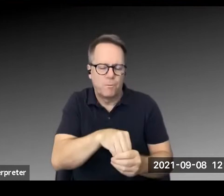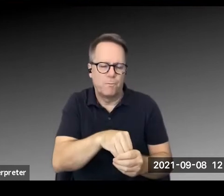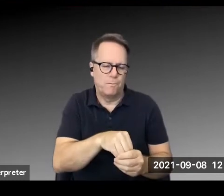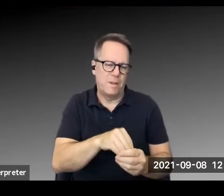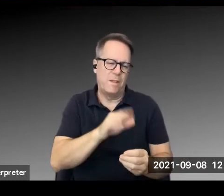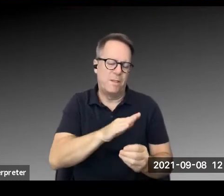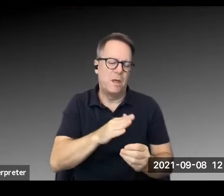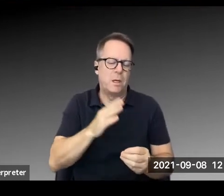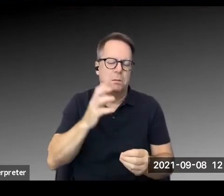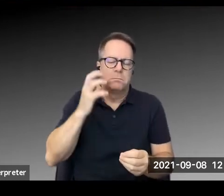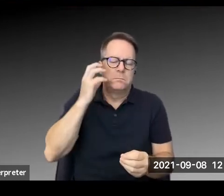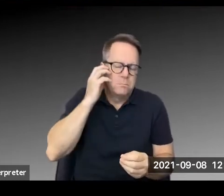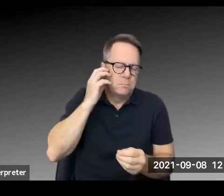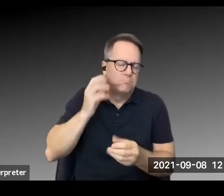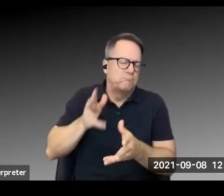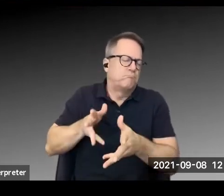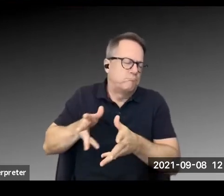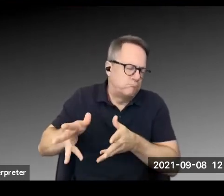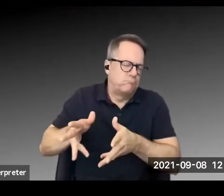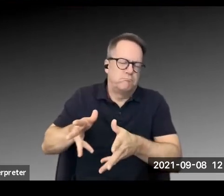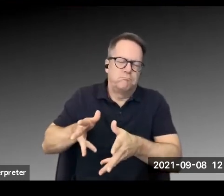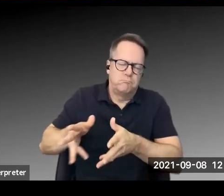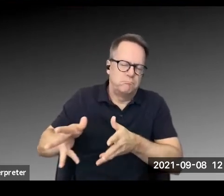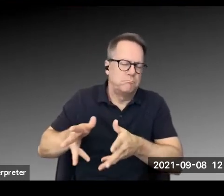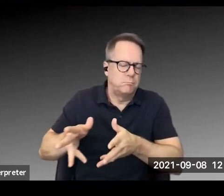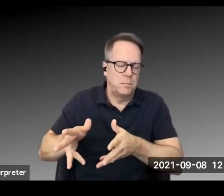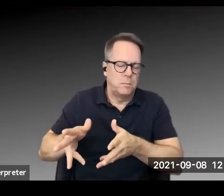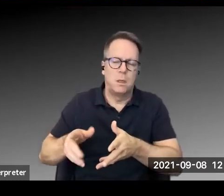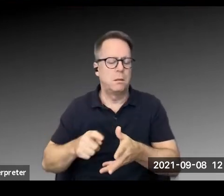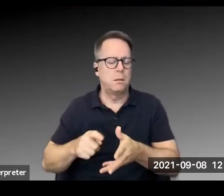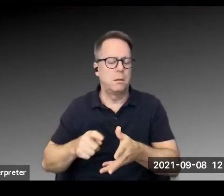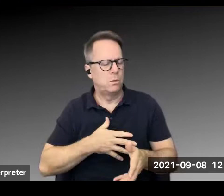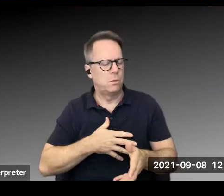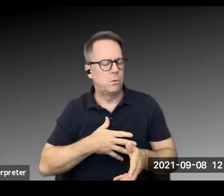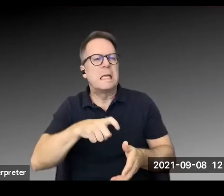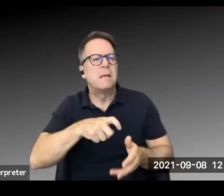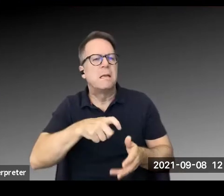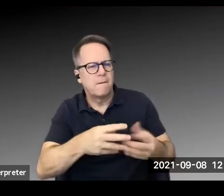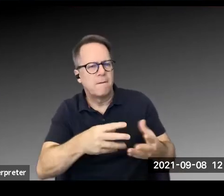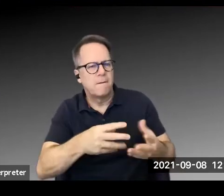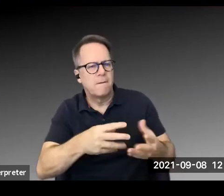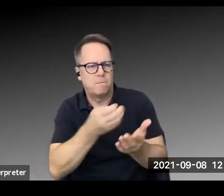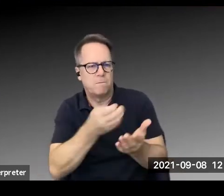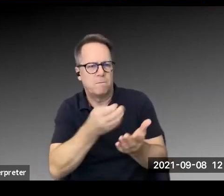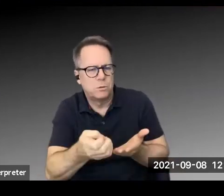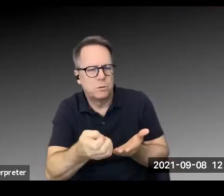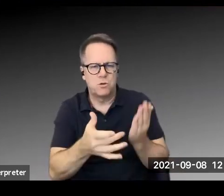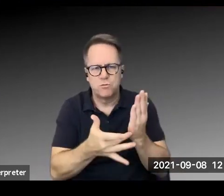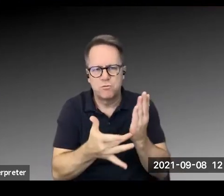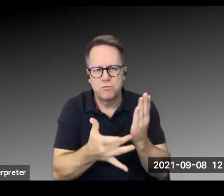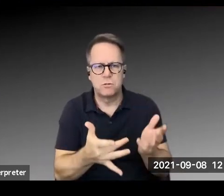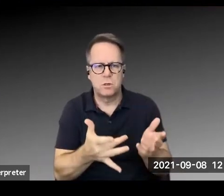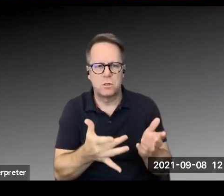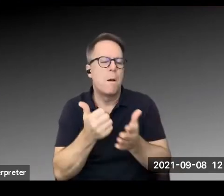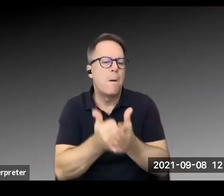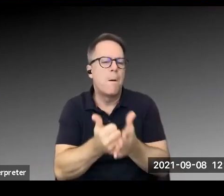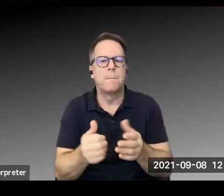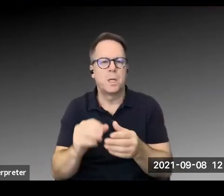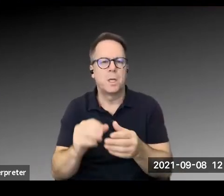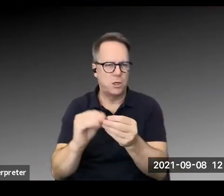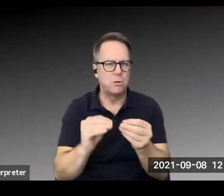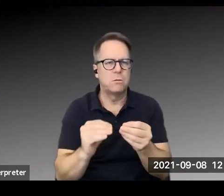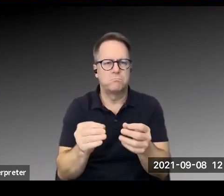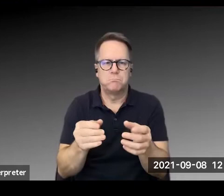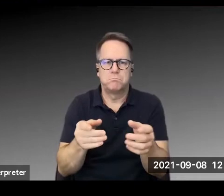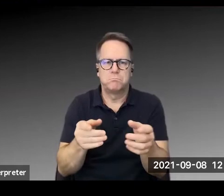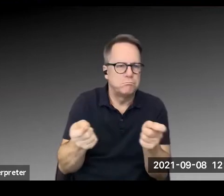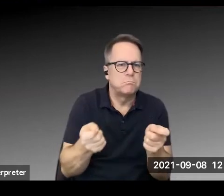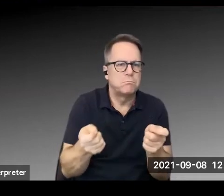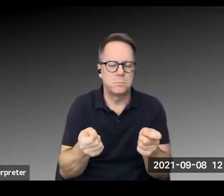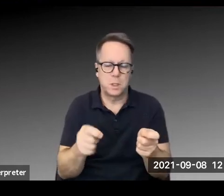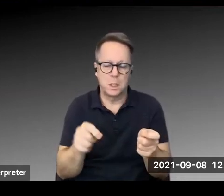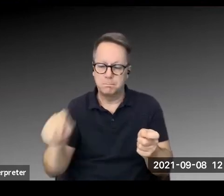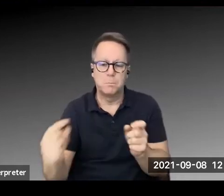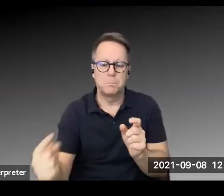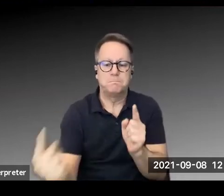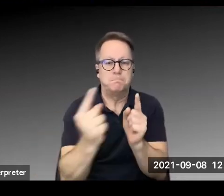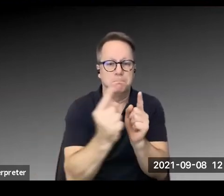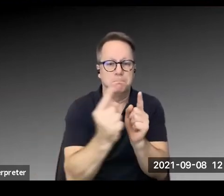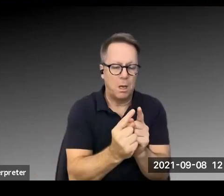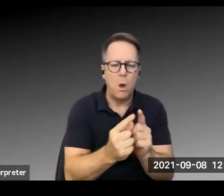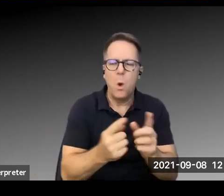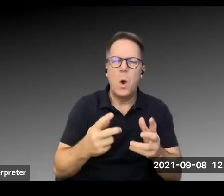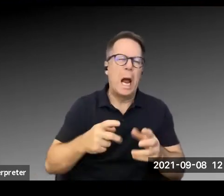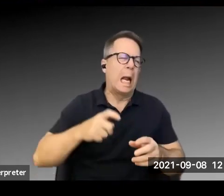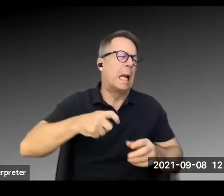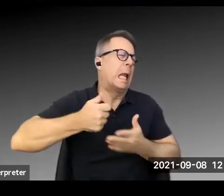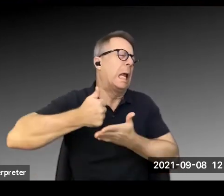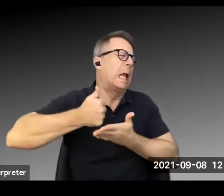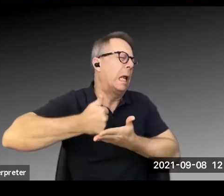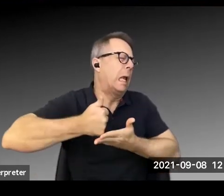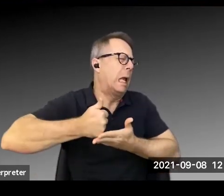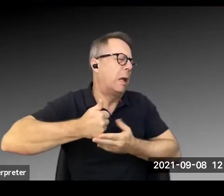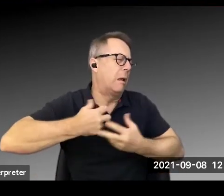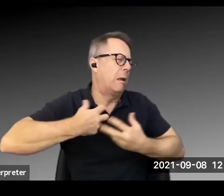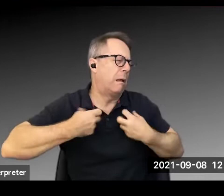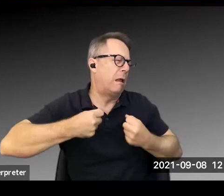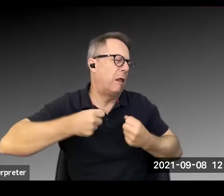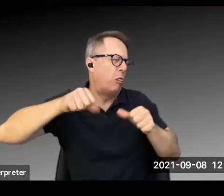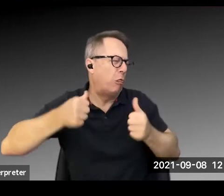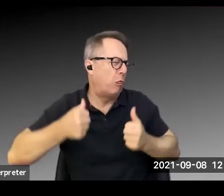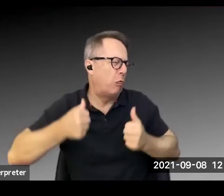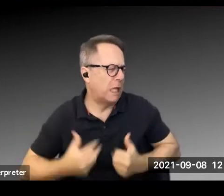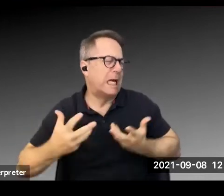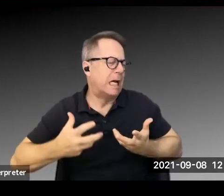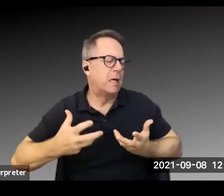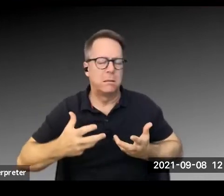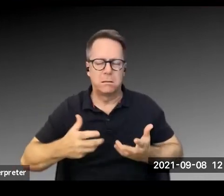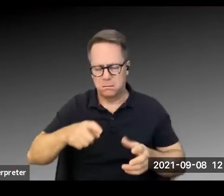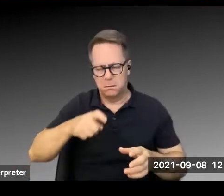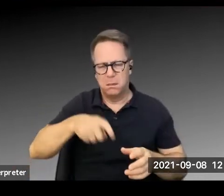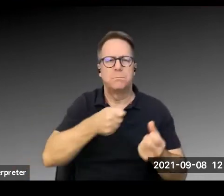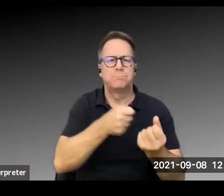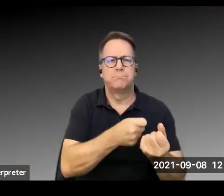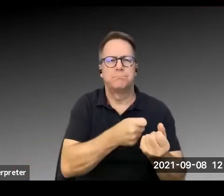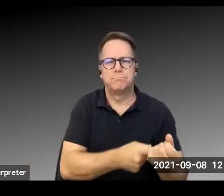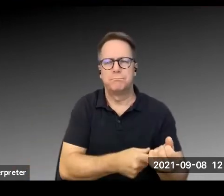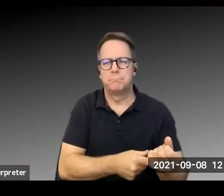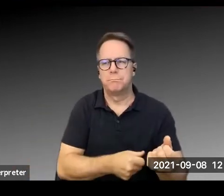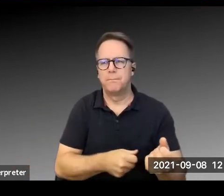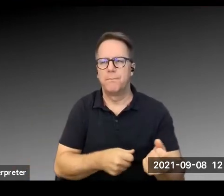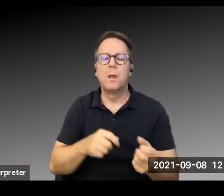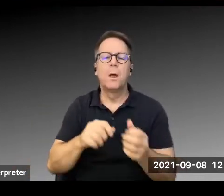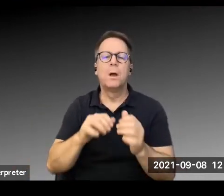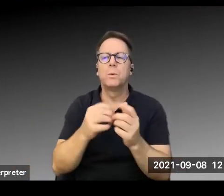Those are the people we want to equip with the technologies they need to be able to manage the data and trust of the people who are coming to them with health crises, doing this work on a deeply human level, through relationship building, and the pandemic